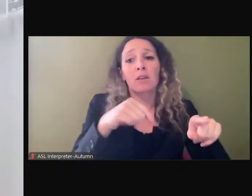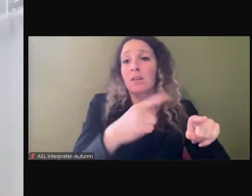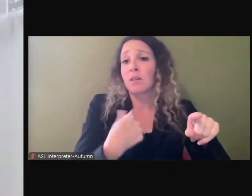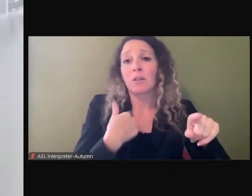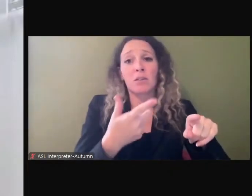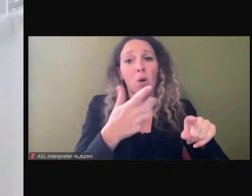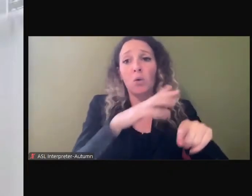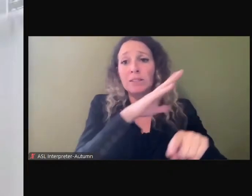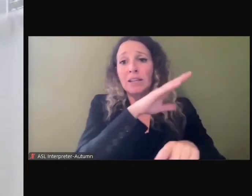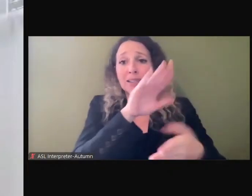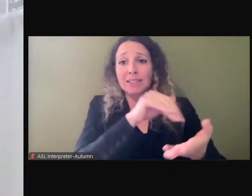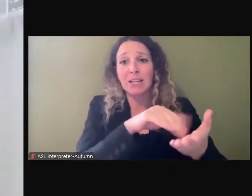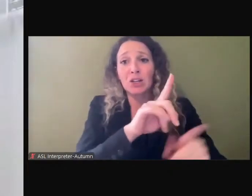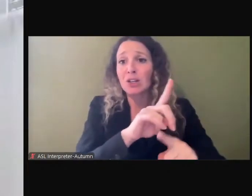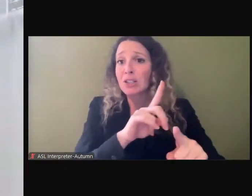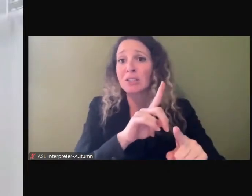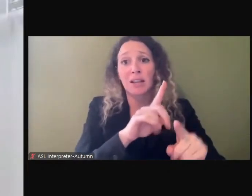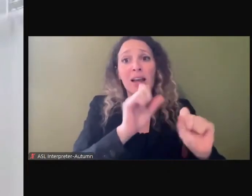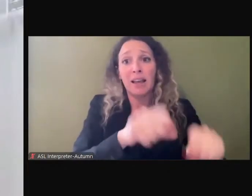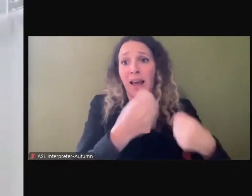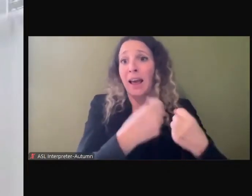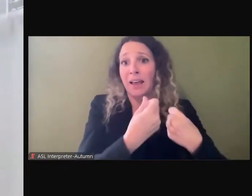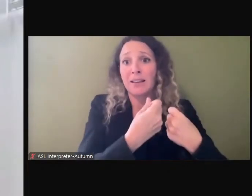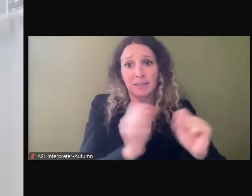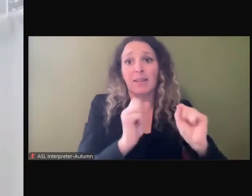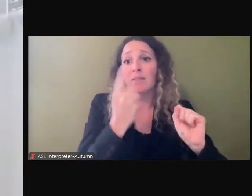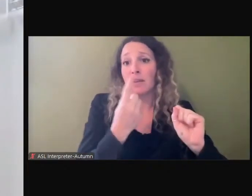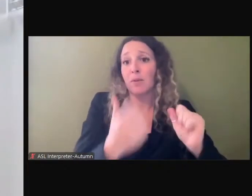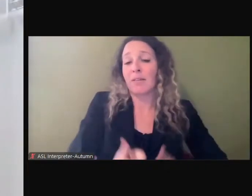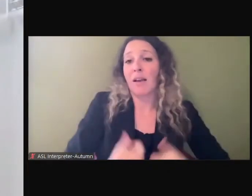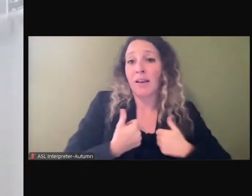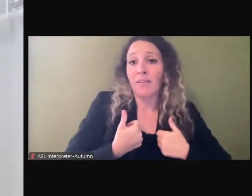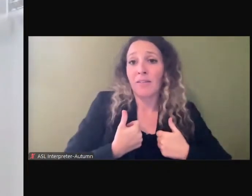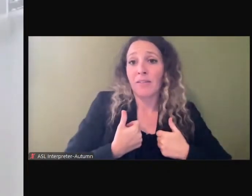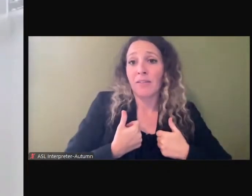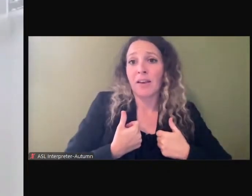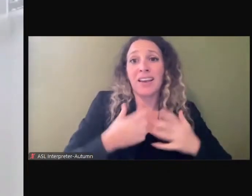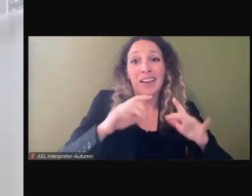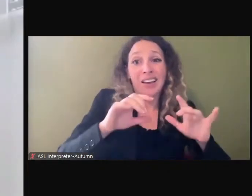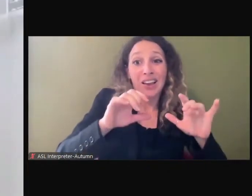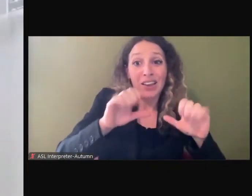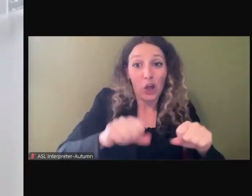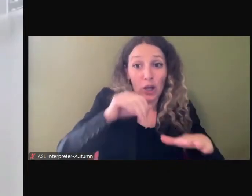enhancing their services can mean the difference between healthcare access and healthcare deserts.